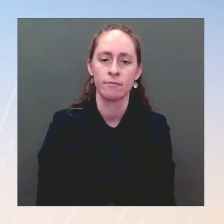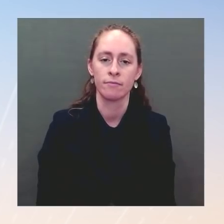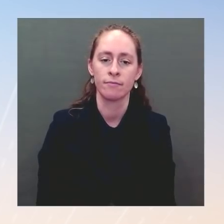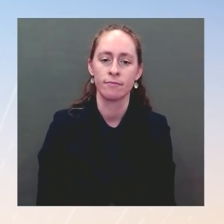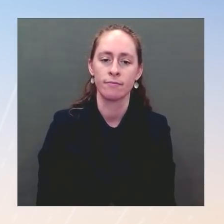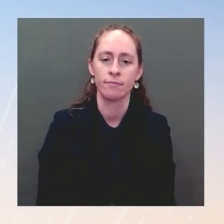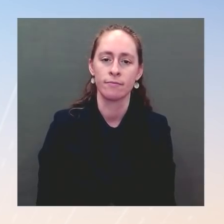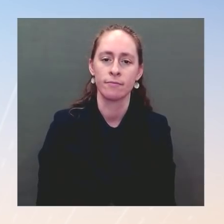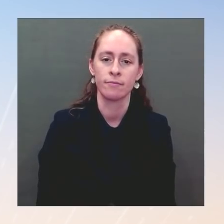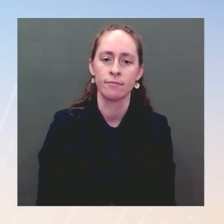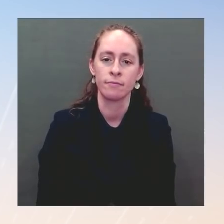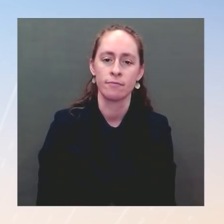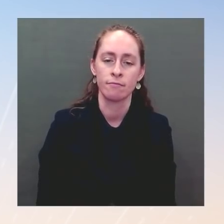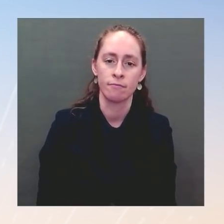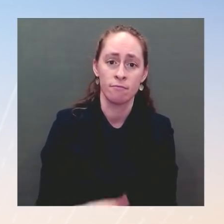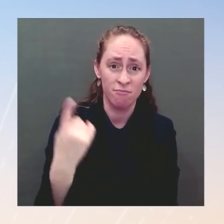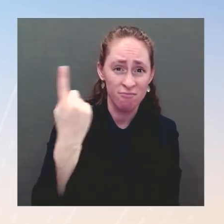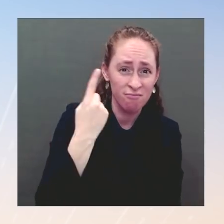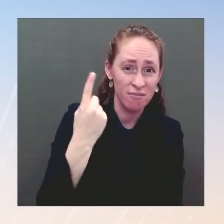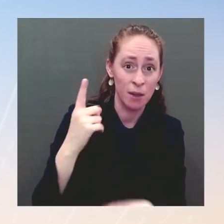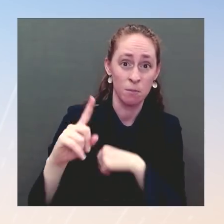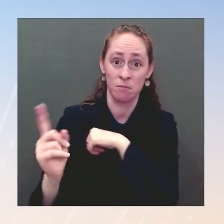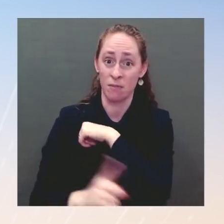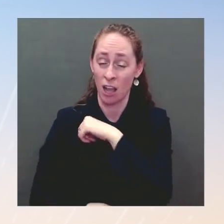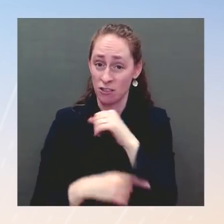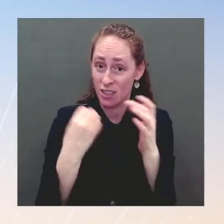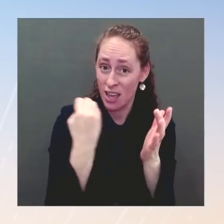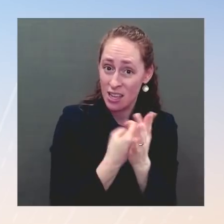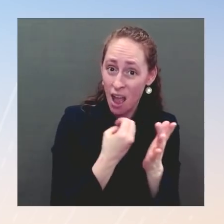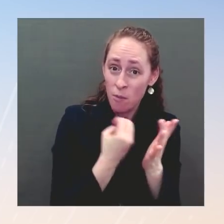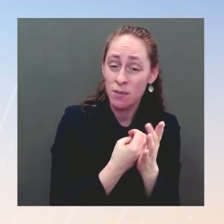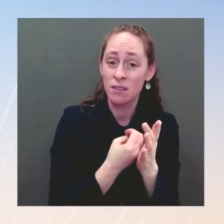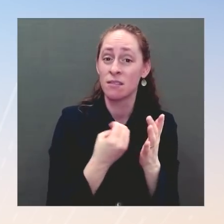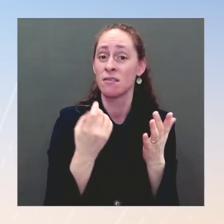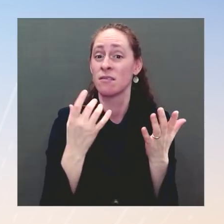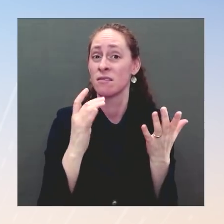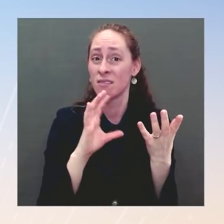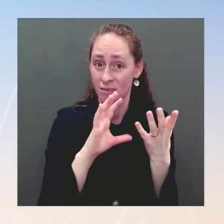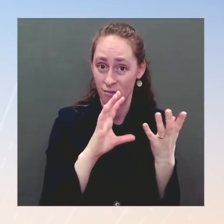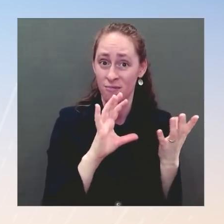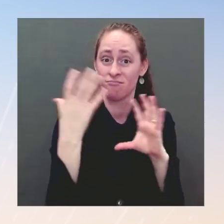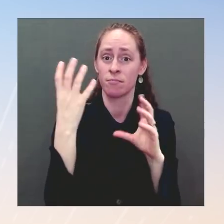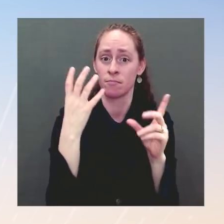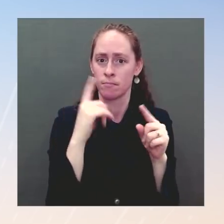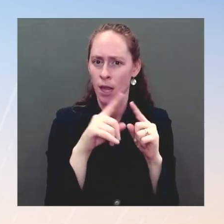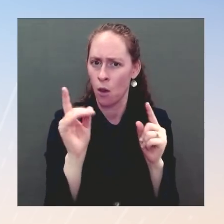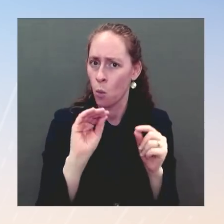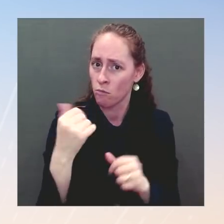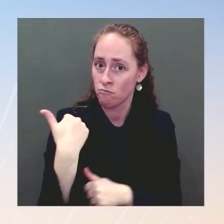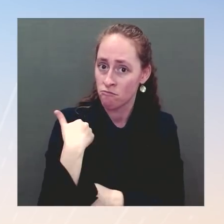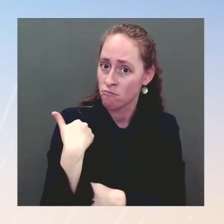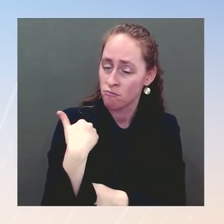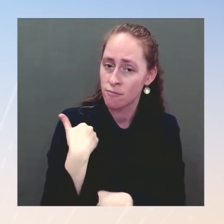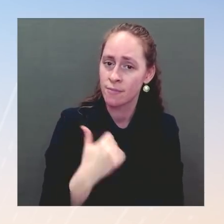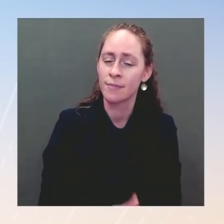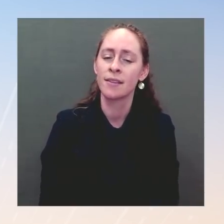but that's not something that will be engaged militarily. Ms. Psaki: Well, that is several steps down the road. But what I will tell you is the President